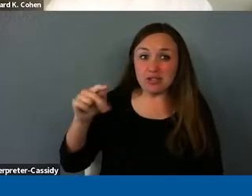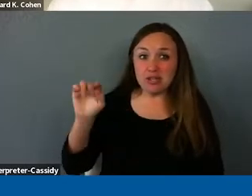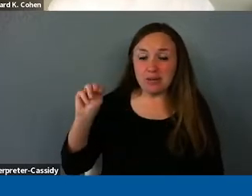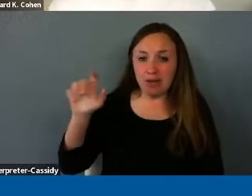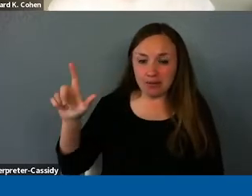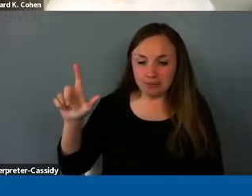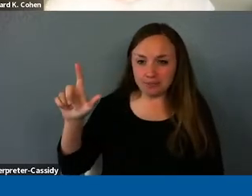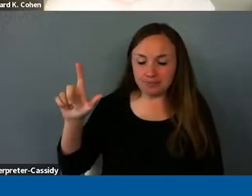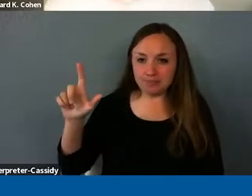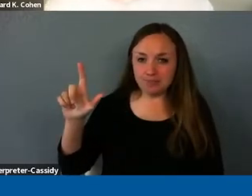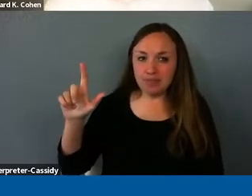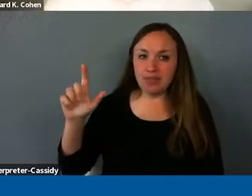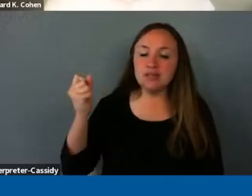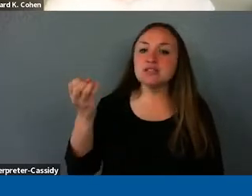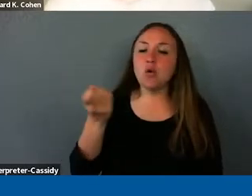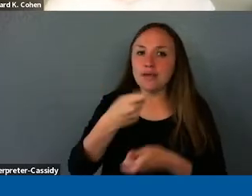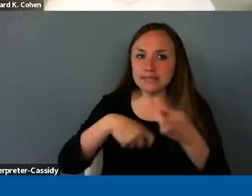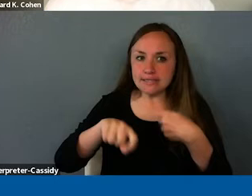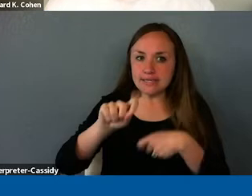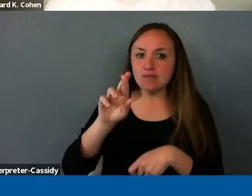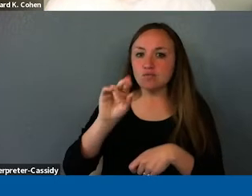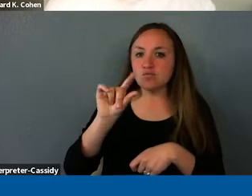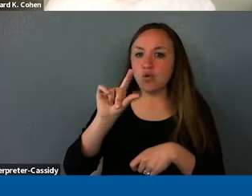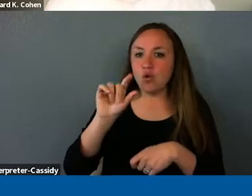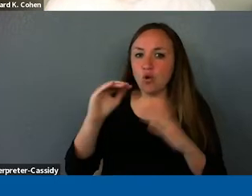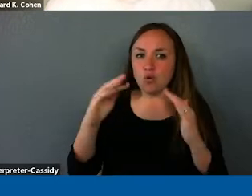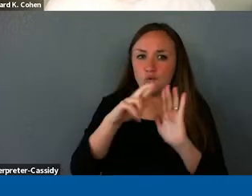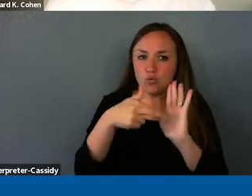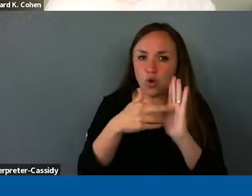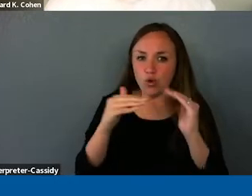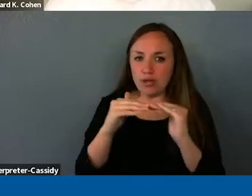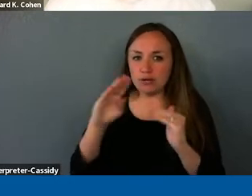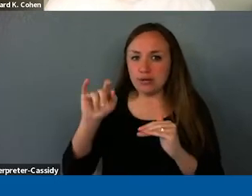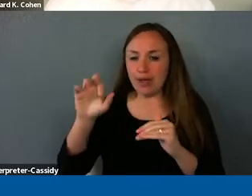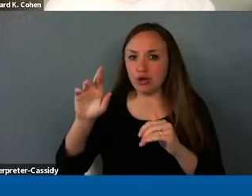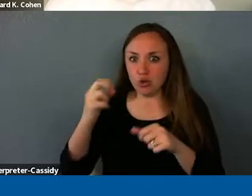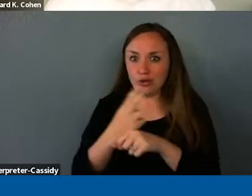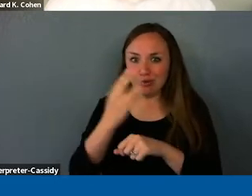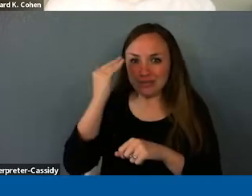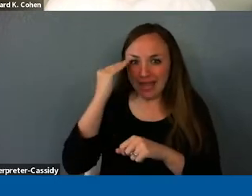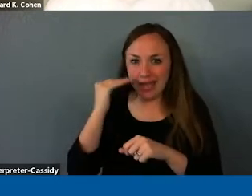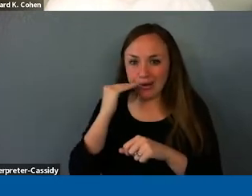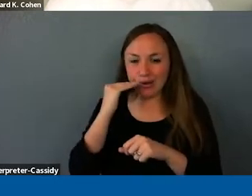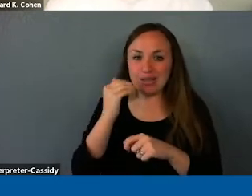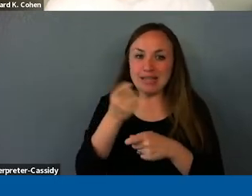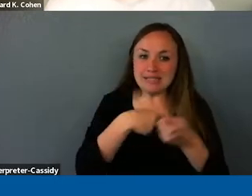So instead of role equals banner, you should be using the header tag. Instead of role equals complementary,